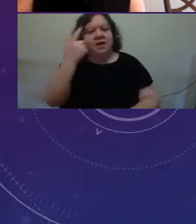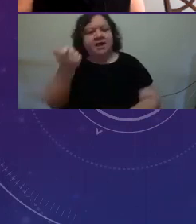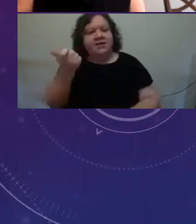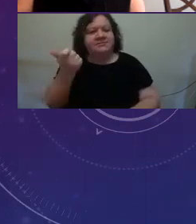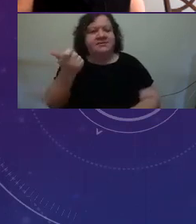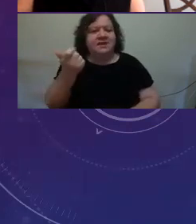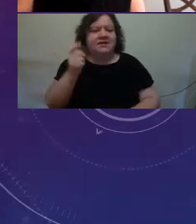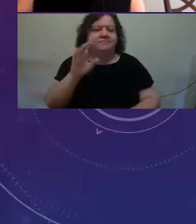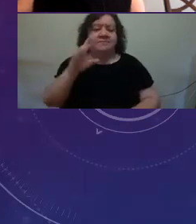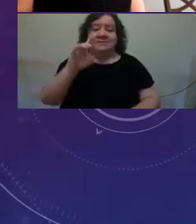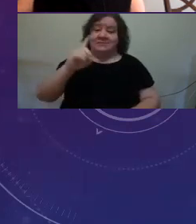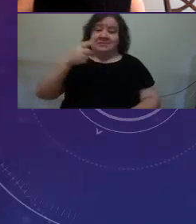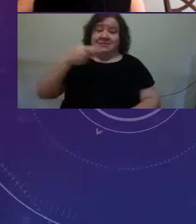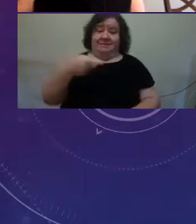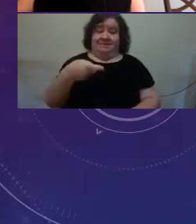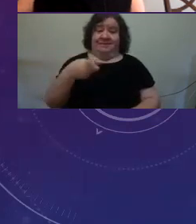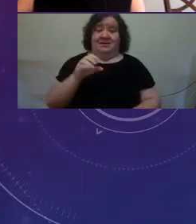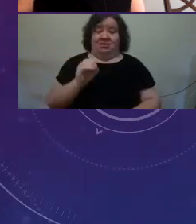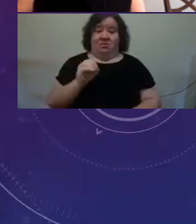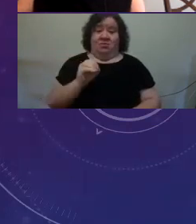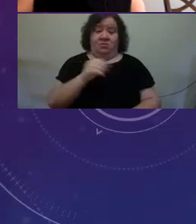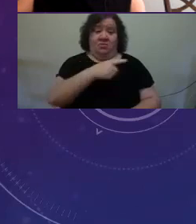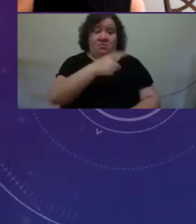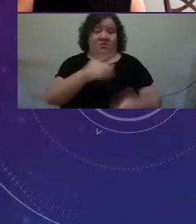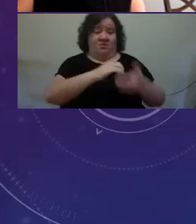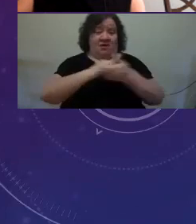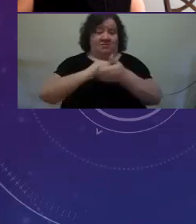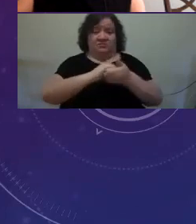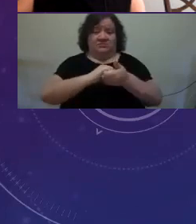deafblind are the most marginalized disability group within the disability